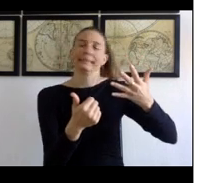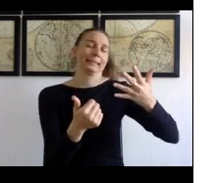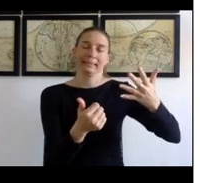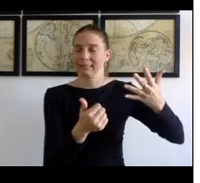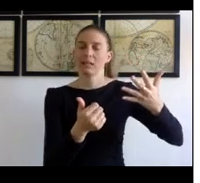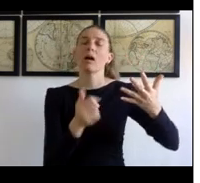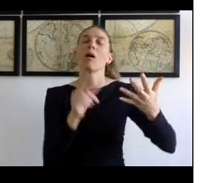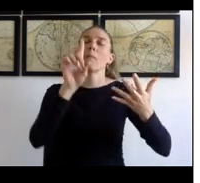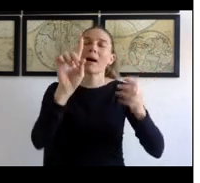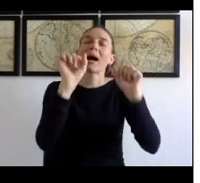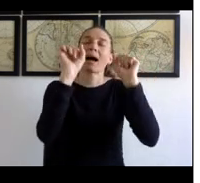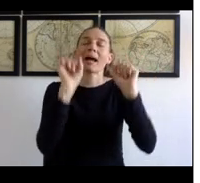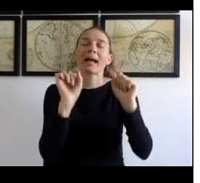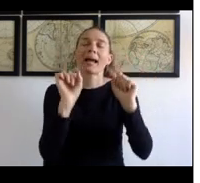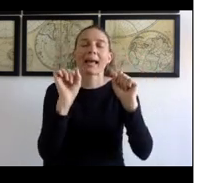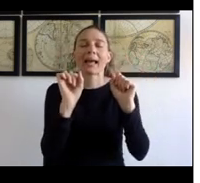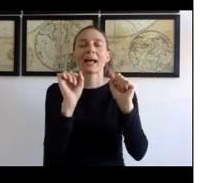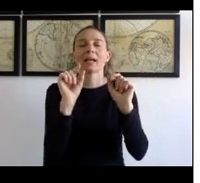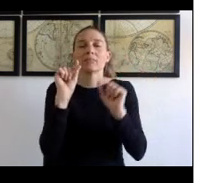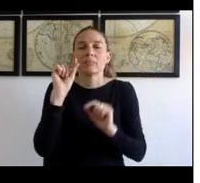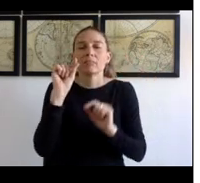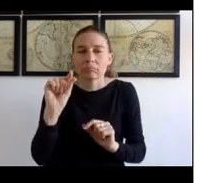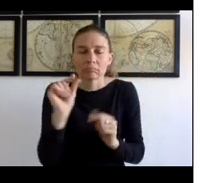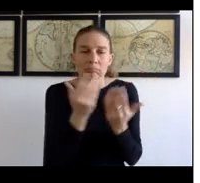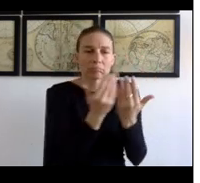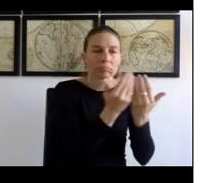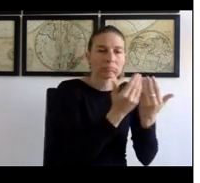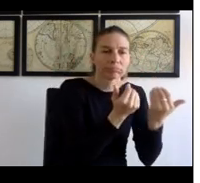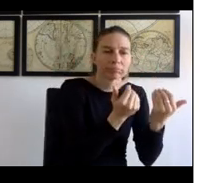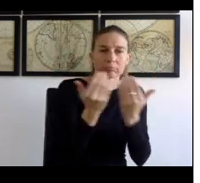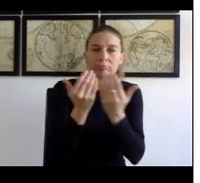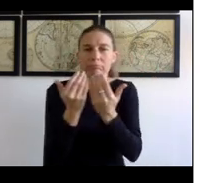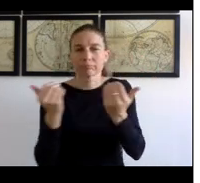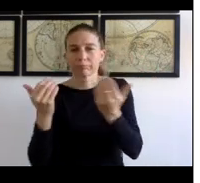on employment rate or inactivity rate or...